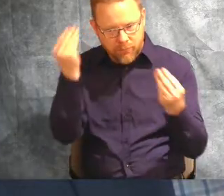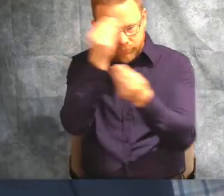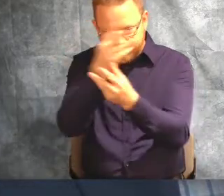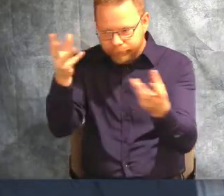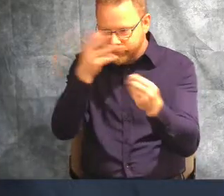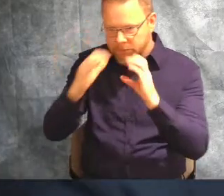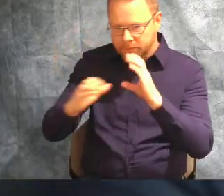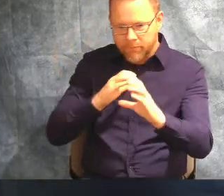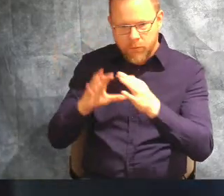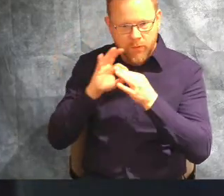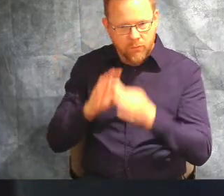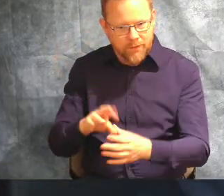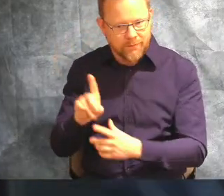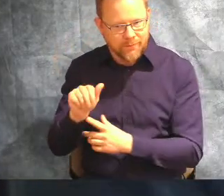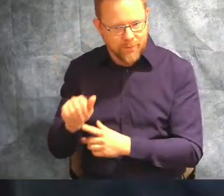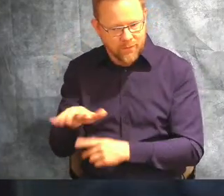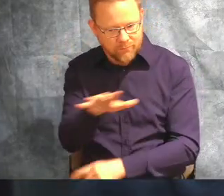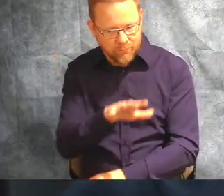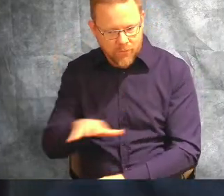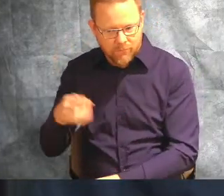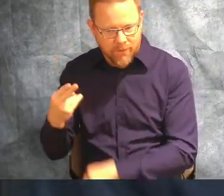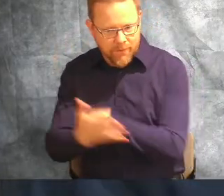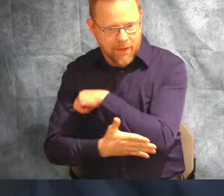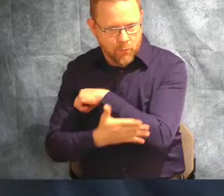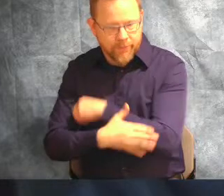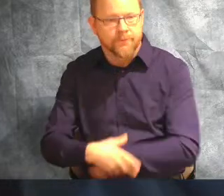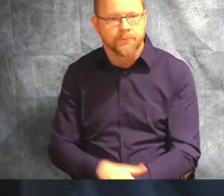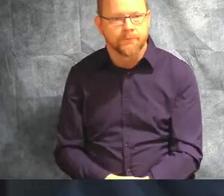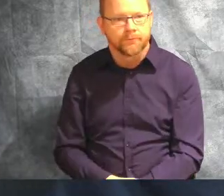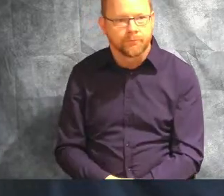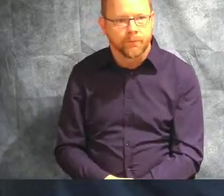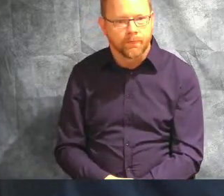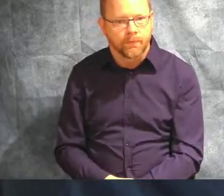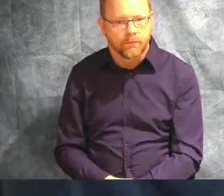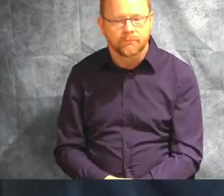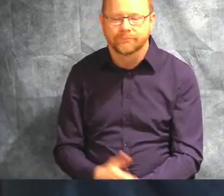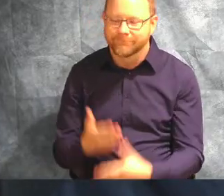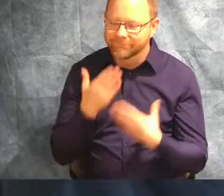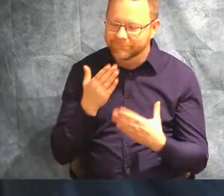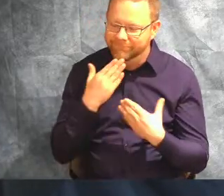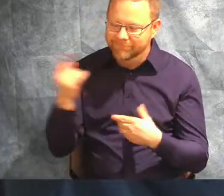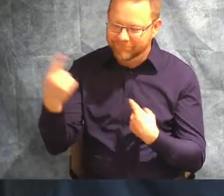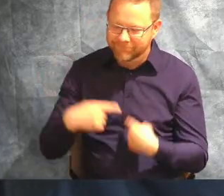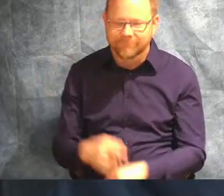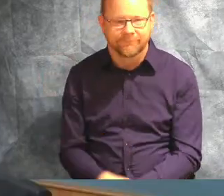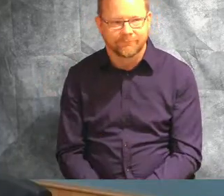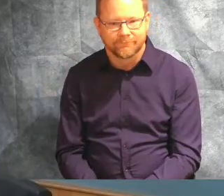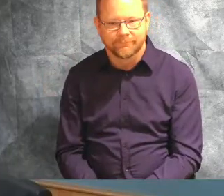disability here in Hamilton County and recognizing the day. So thank you for being here. Thank you.